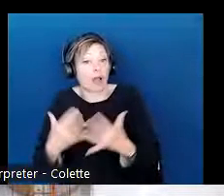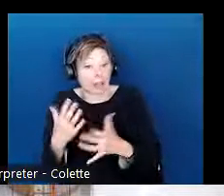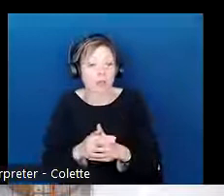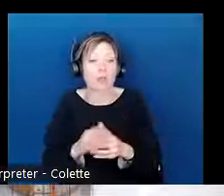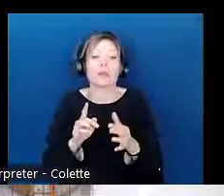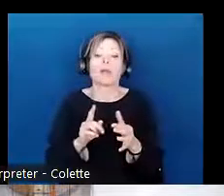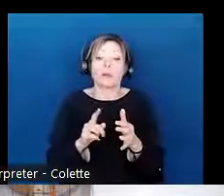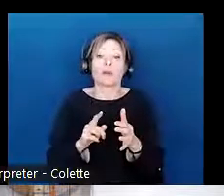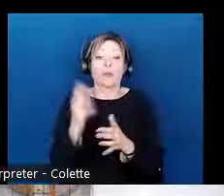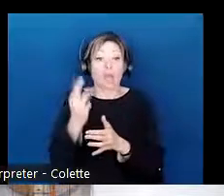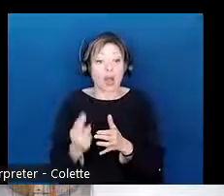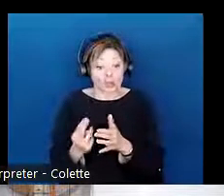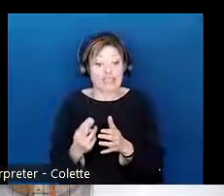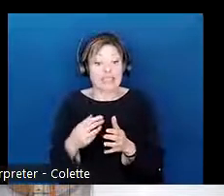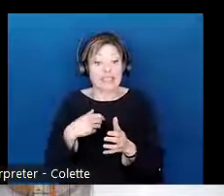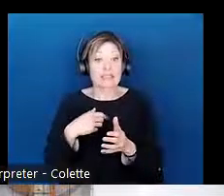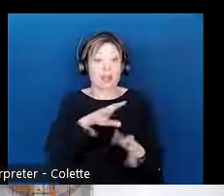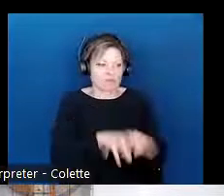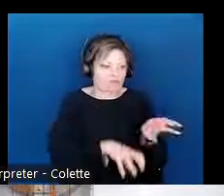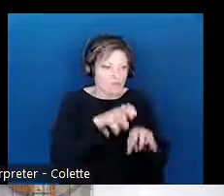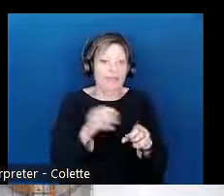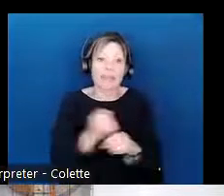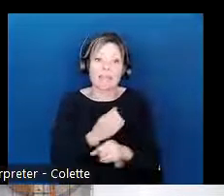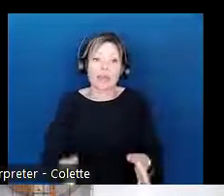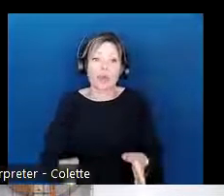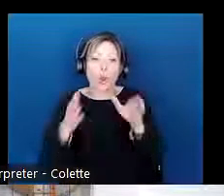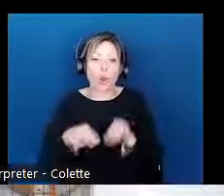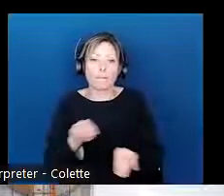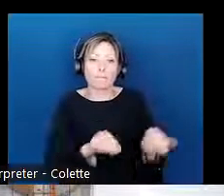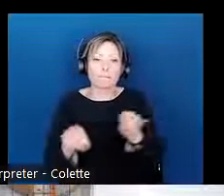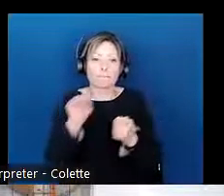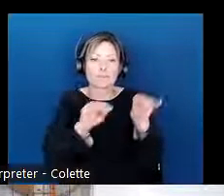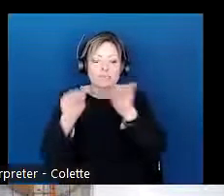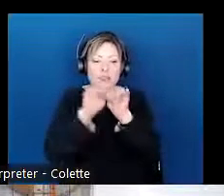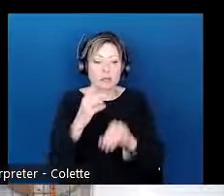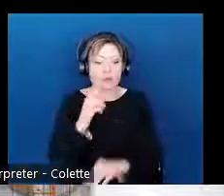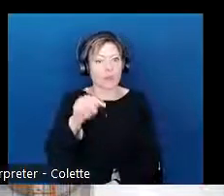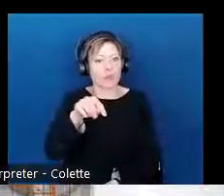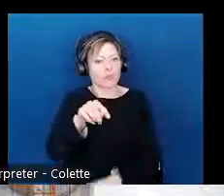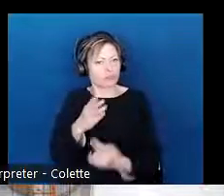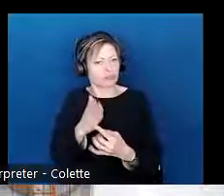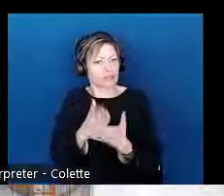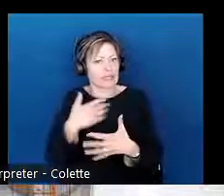um sort of columns with so I thought this was a really interesting piece it's like a land work